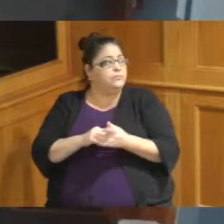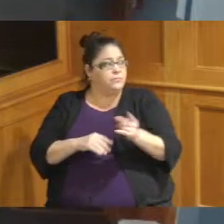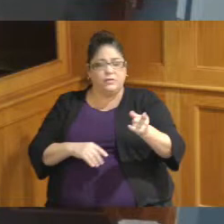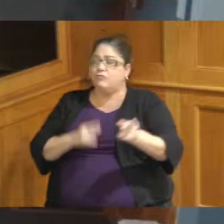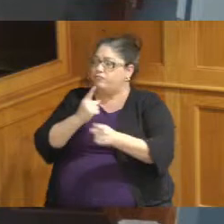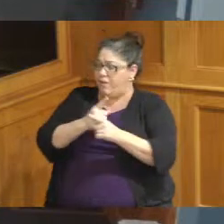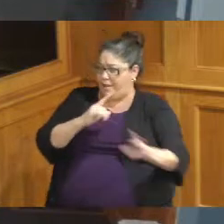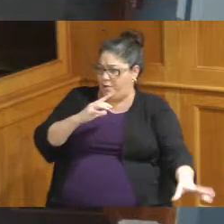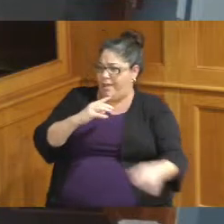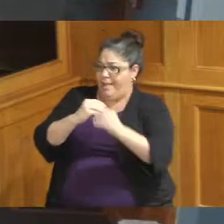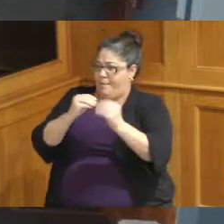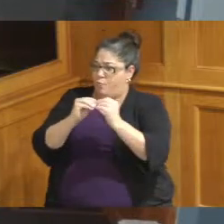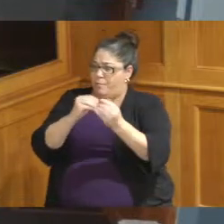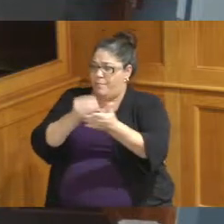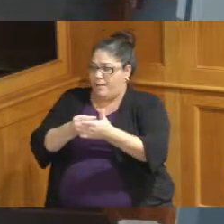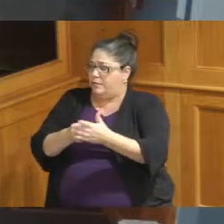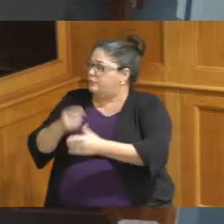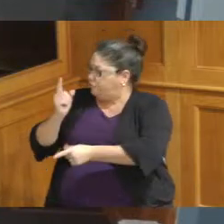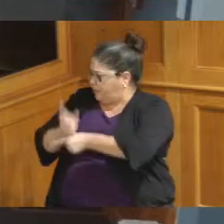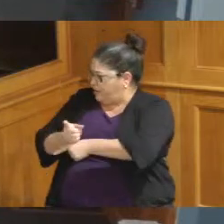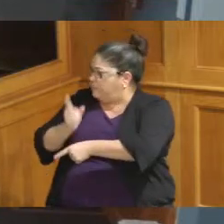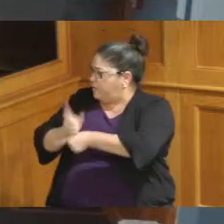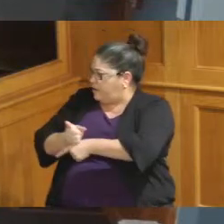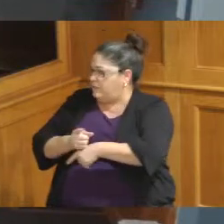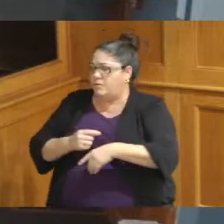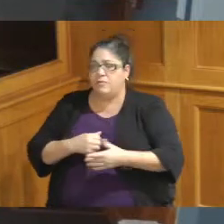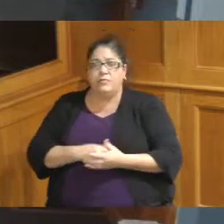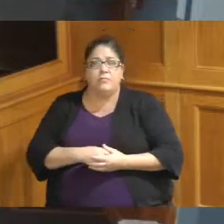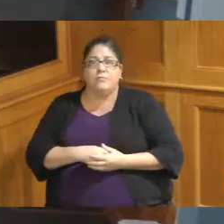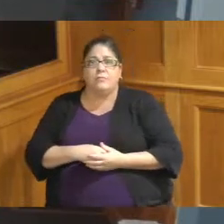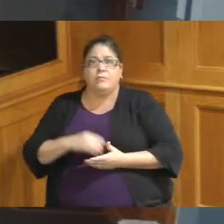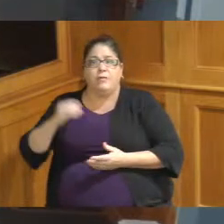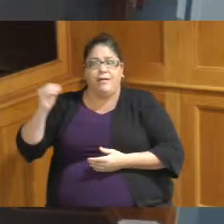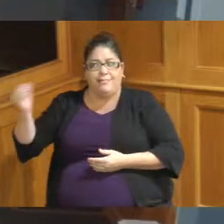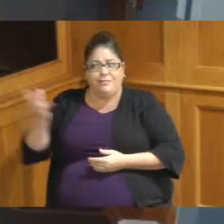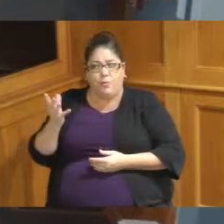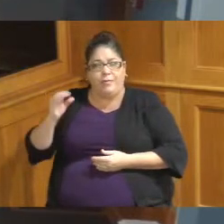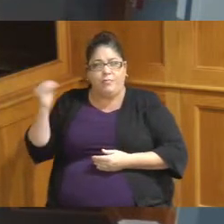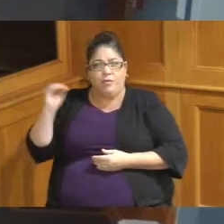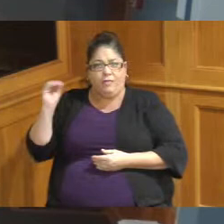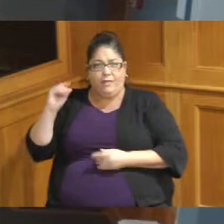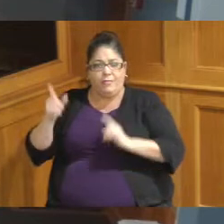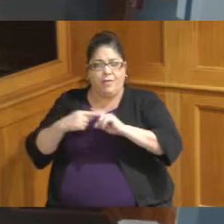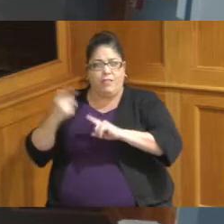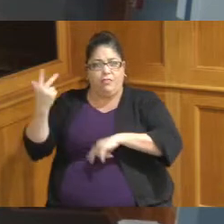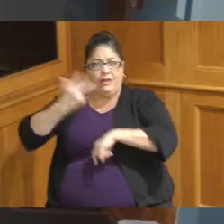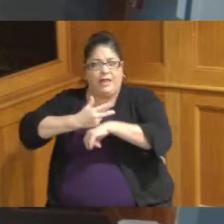in I wanted more that's right but no one told me that three days later we getting ready to stop